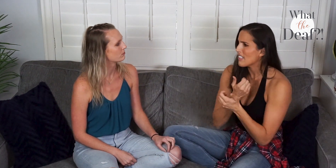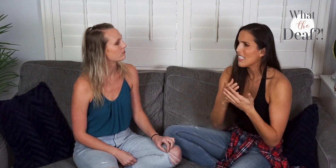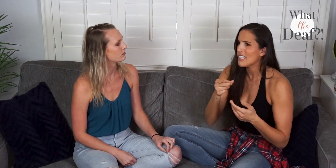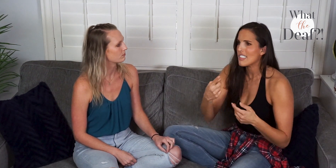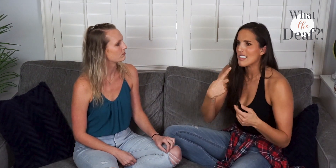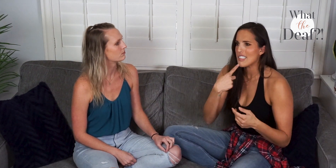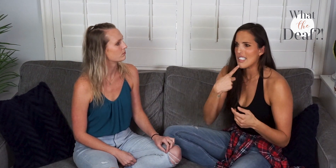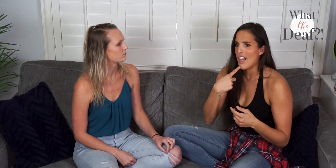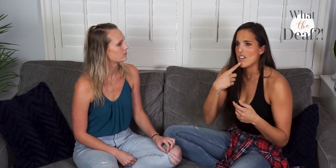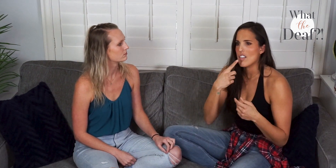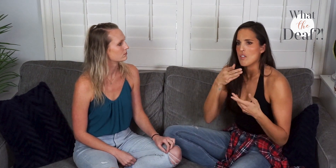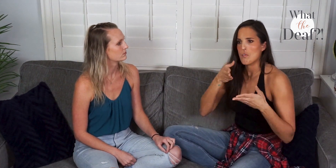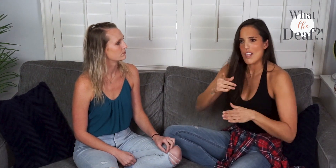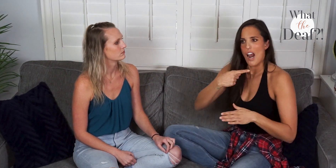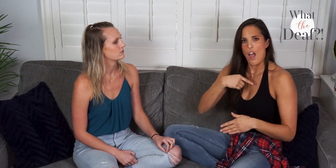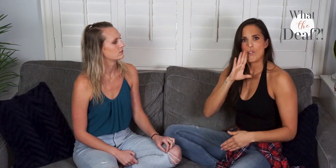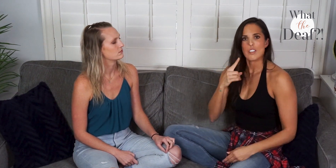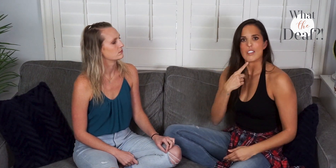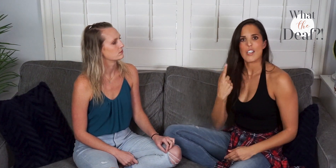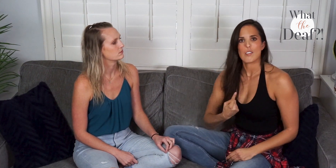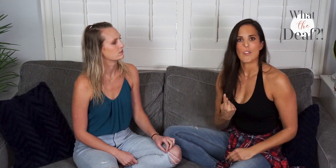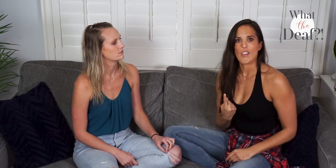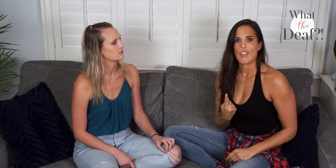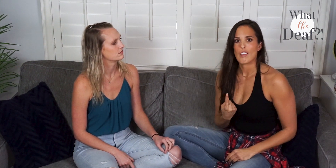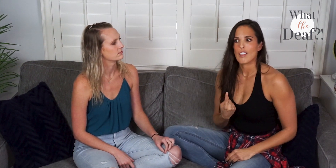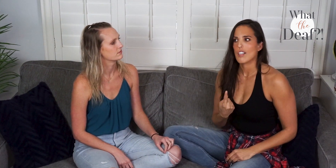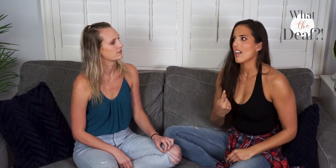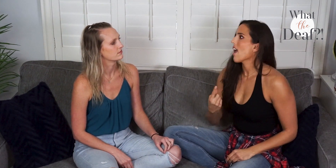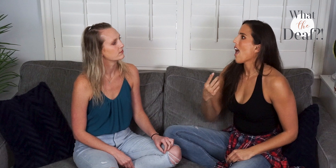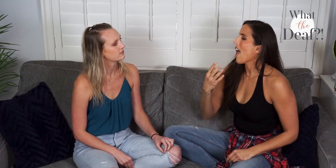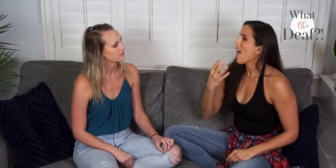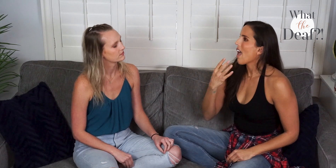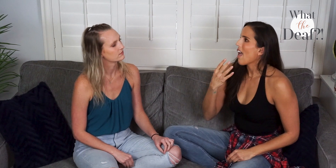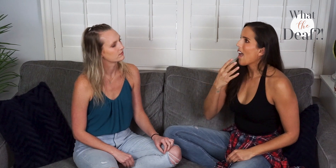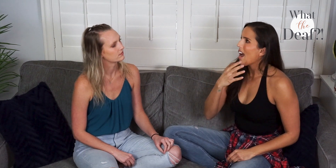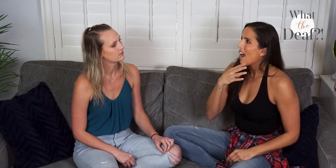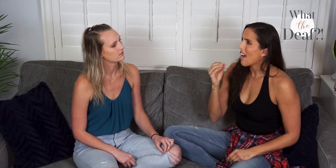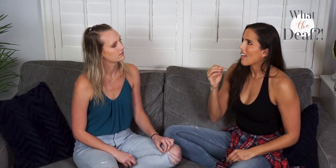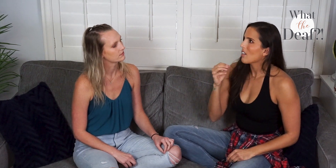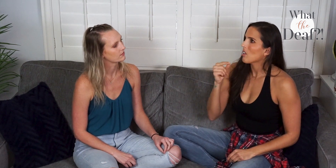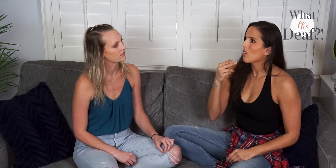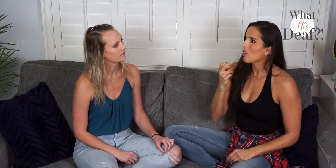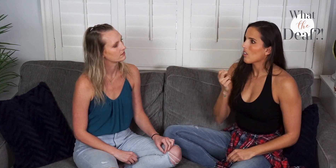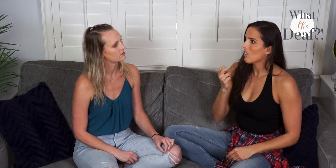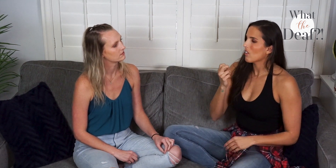Everything that I said, he accepted. The way that he said something is the way that I would say something.